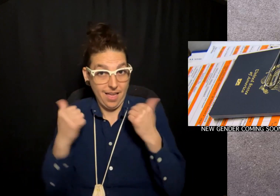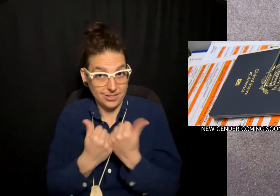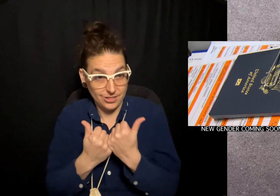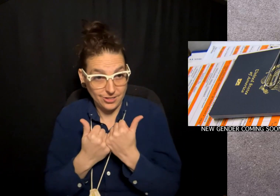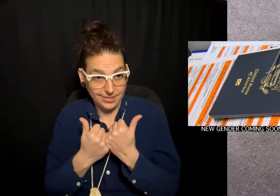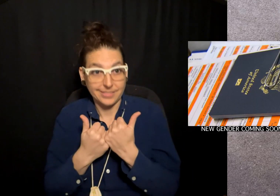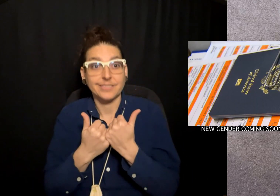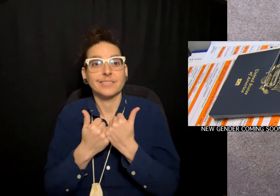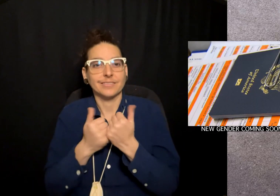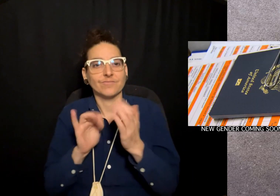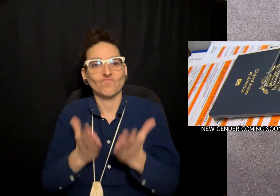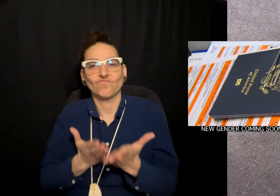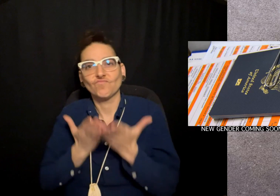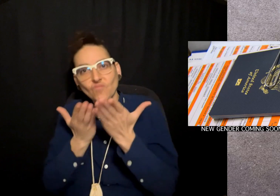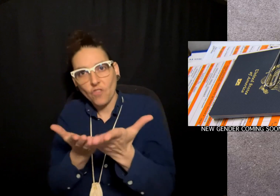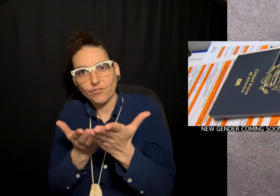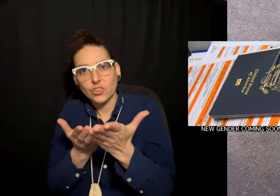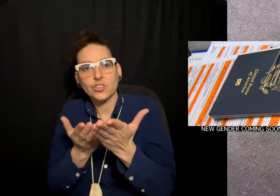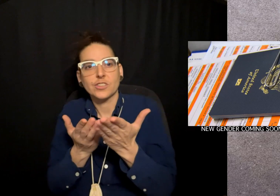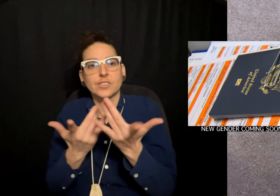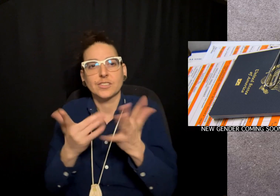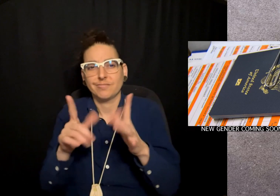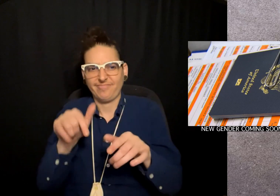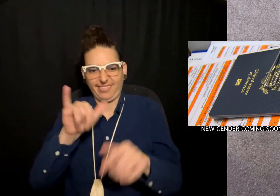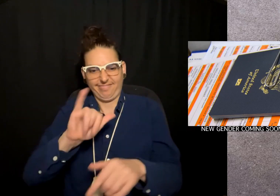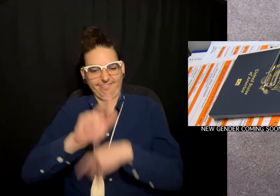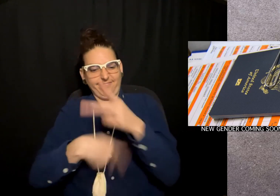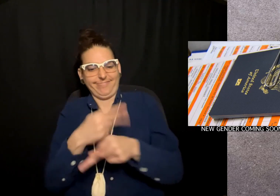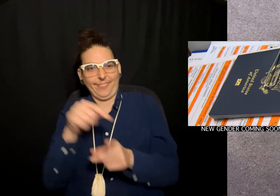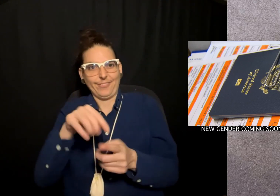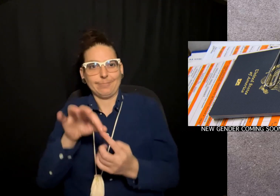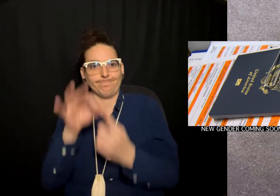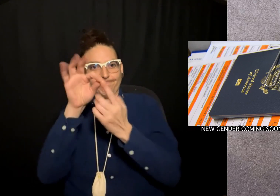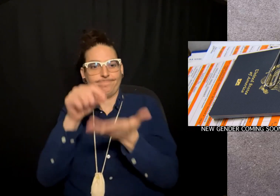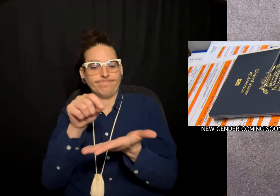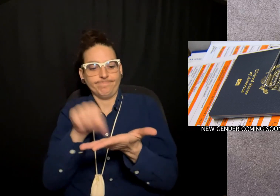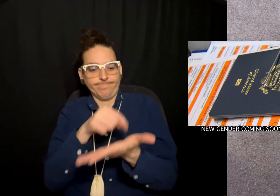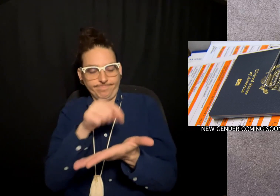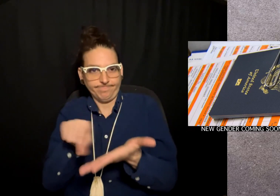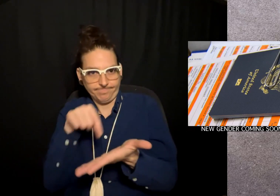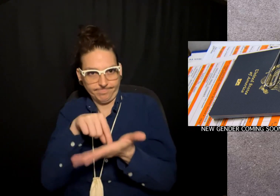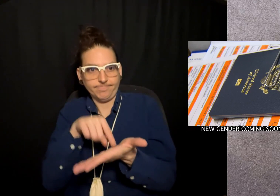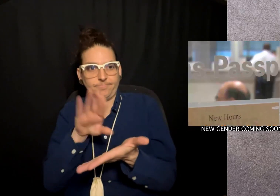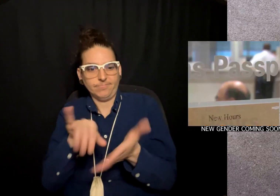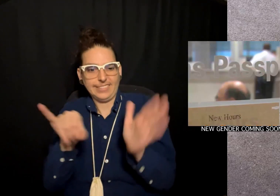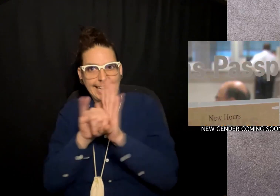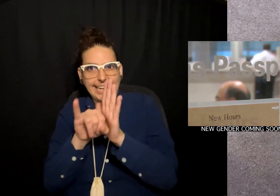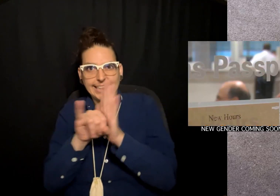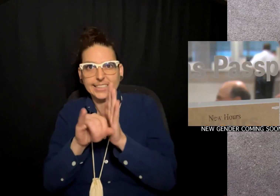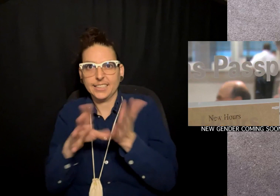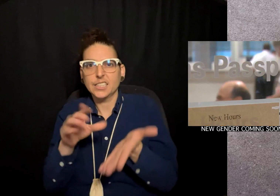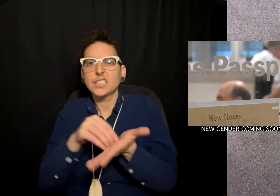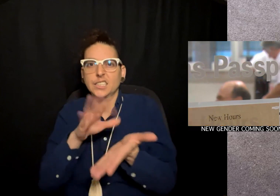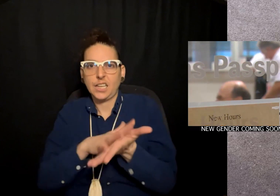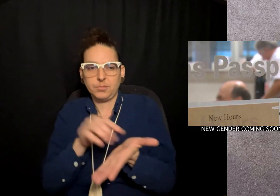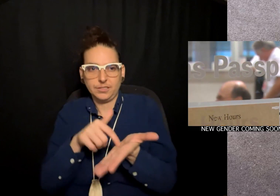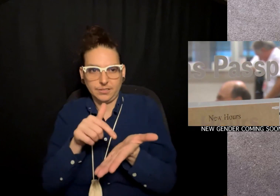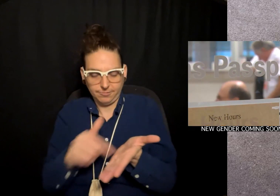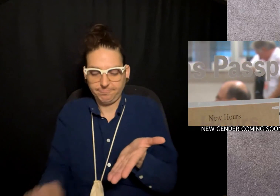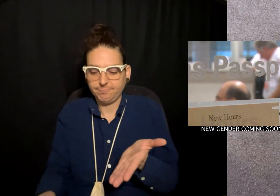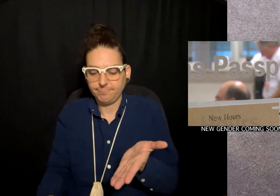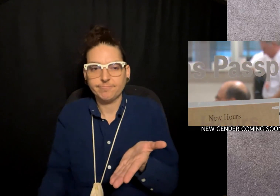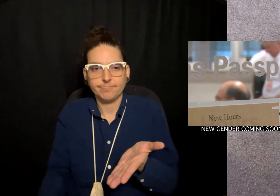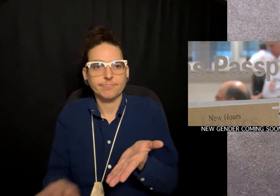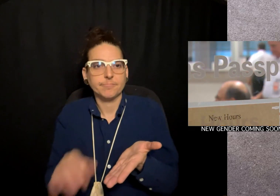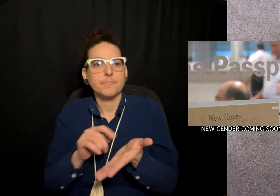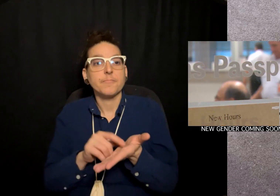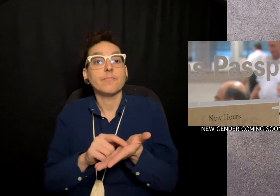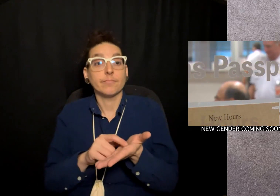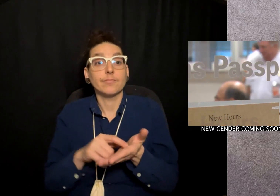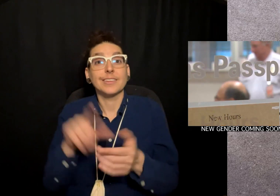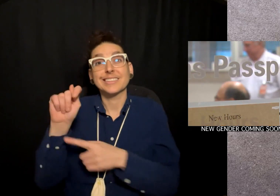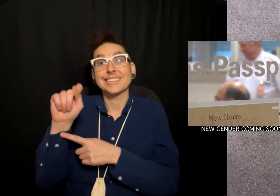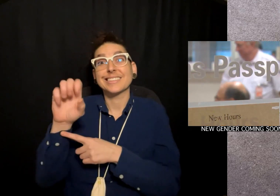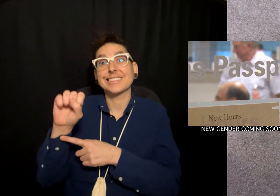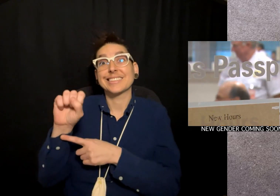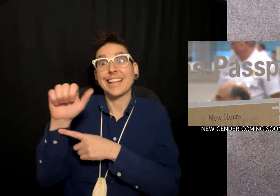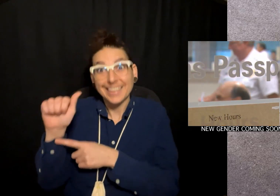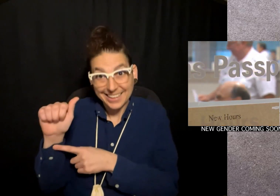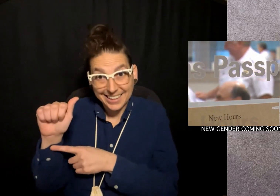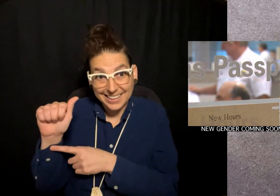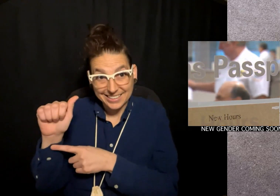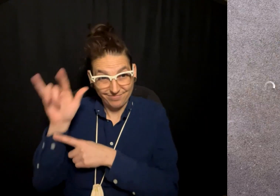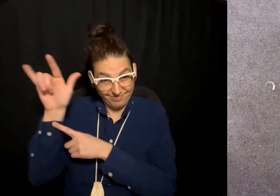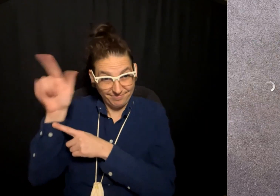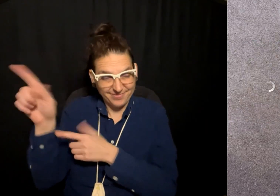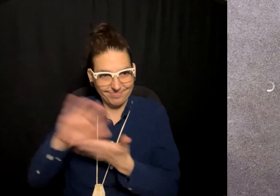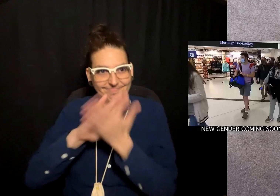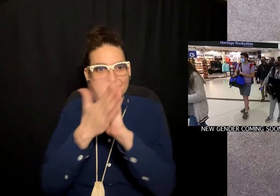agency has offered this sort of marker on an identity document the TSA is becoming more